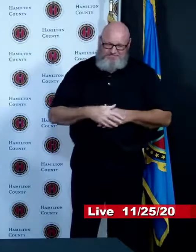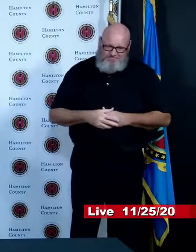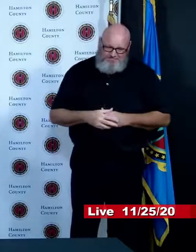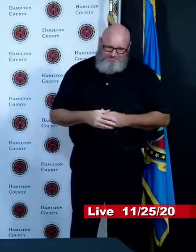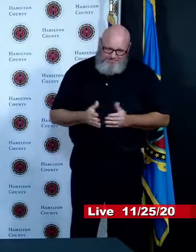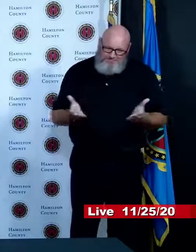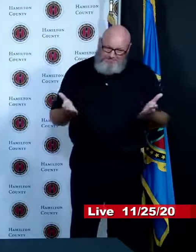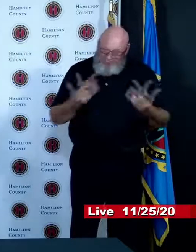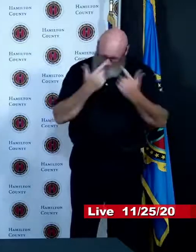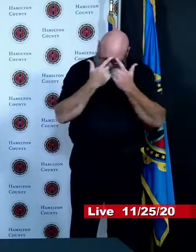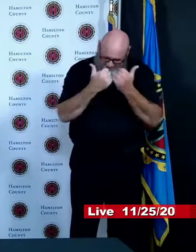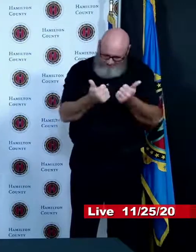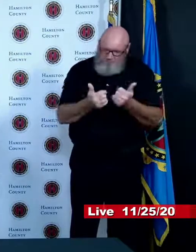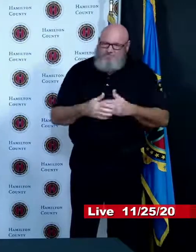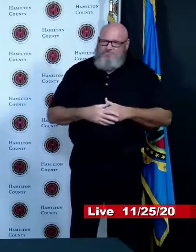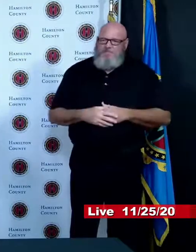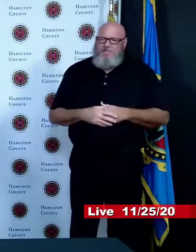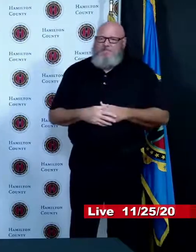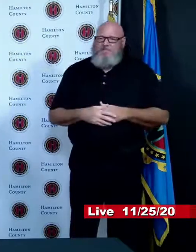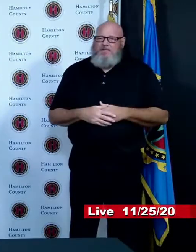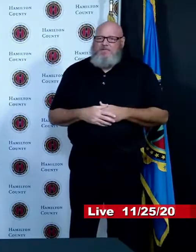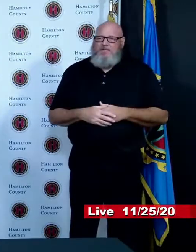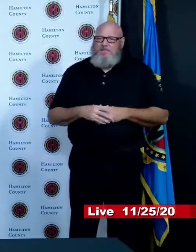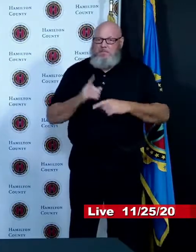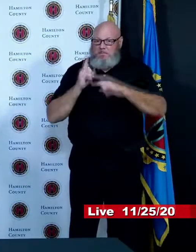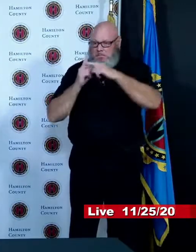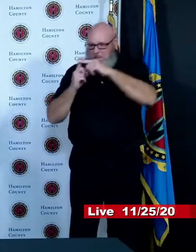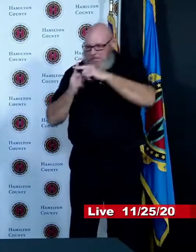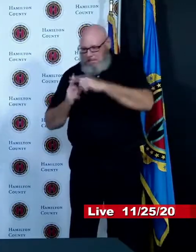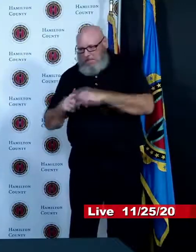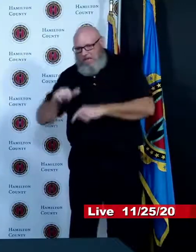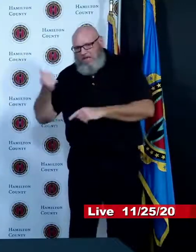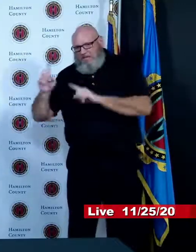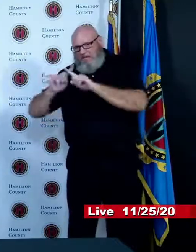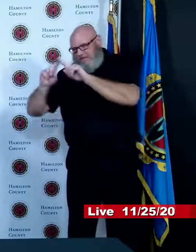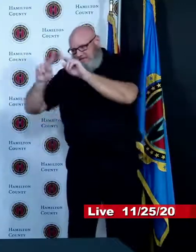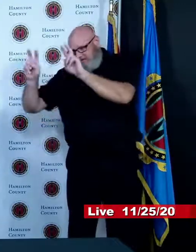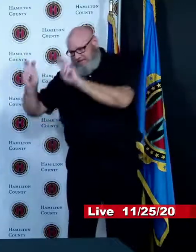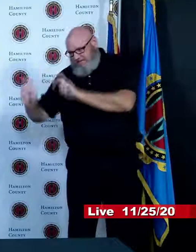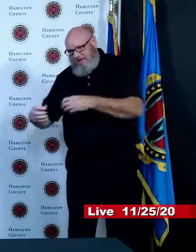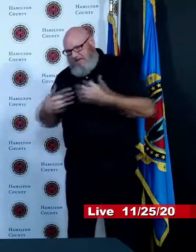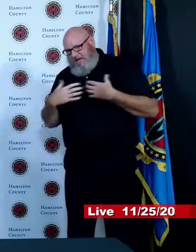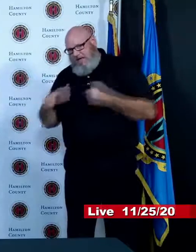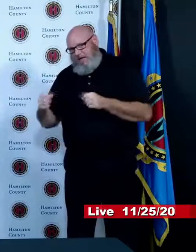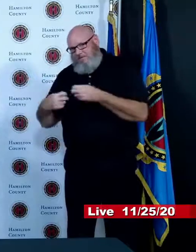that make them sick but the truth is you can get sick with kova 19 very seriously without